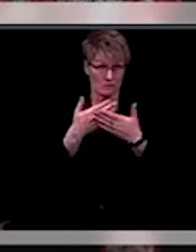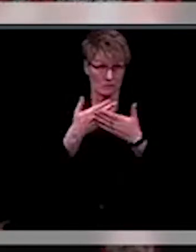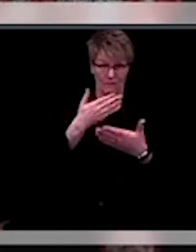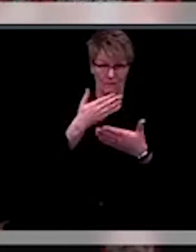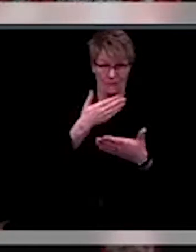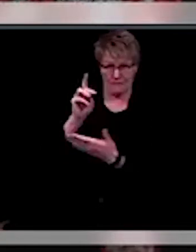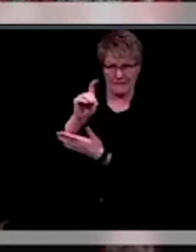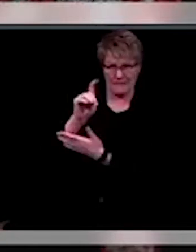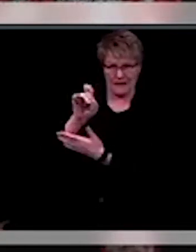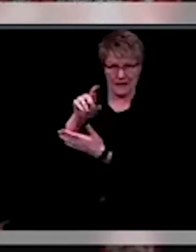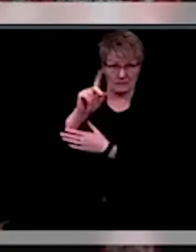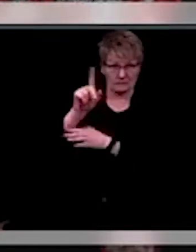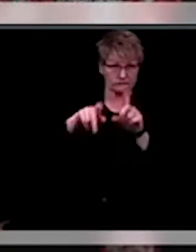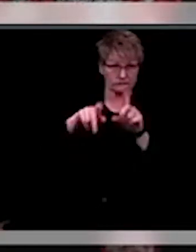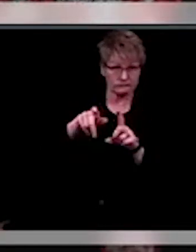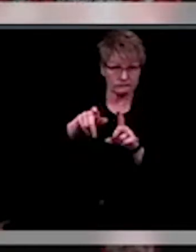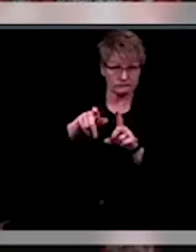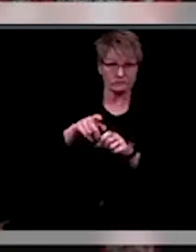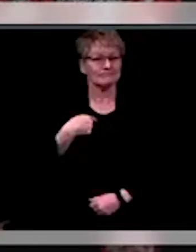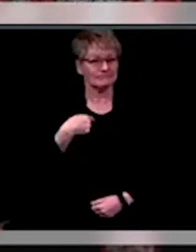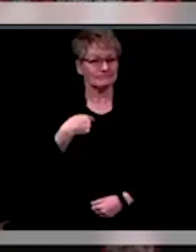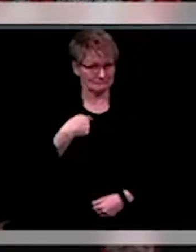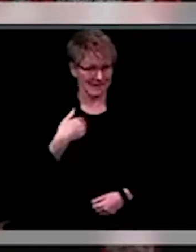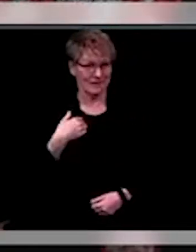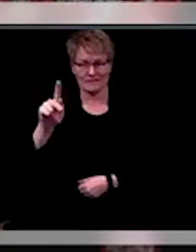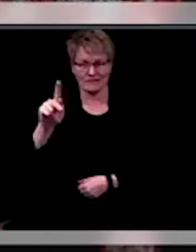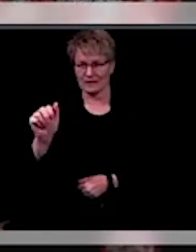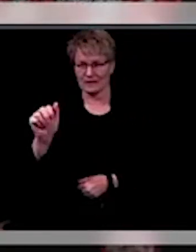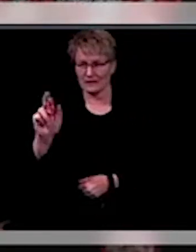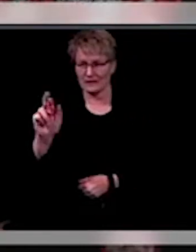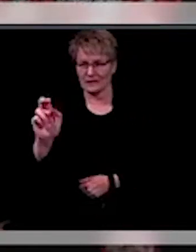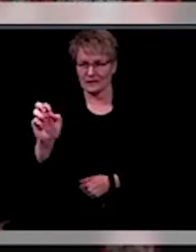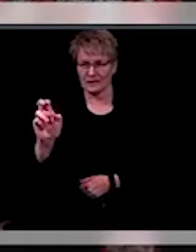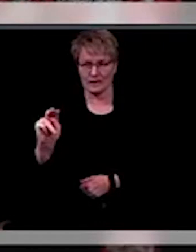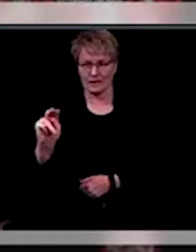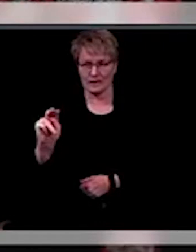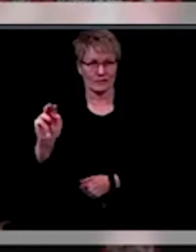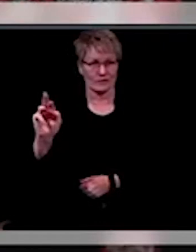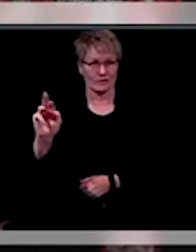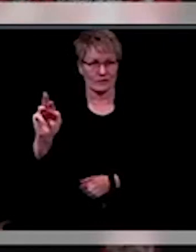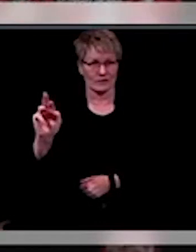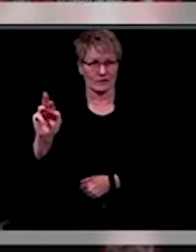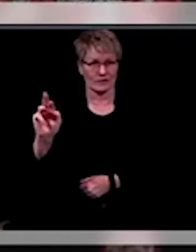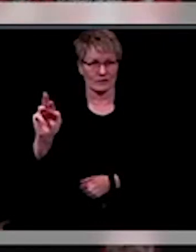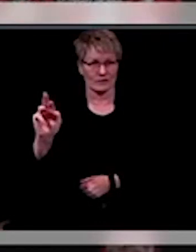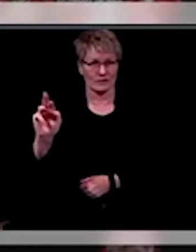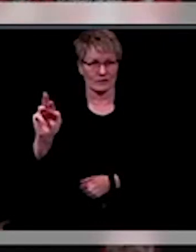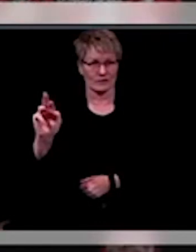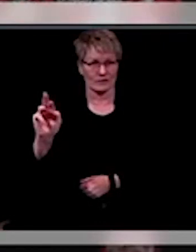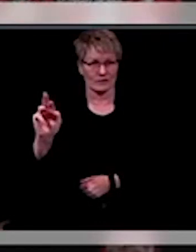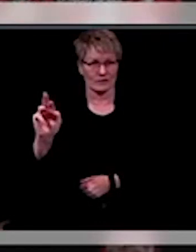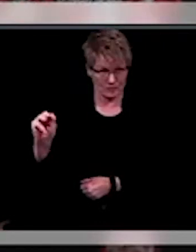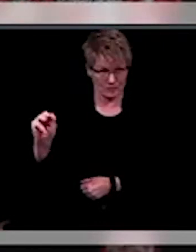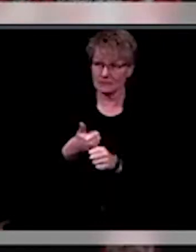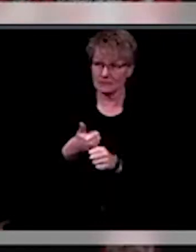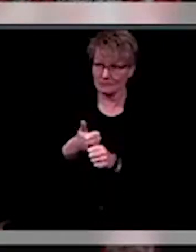I do. Good morning everybody. What I wanted to share this morning, with our increased case rates,